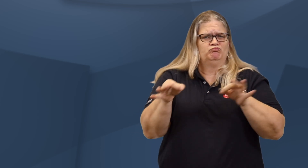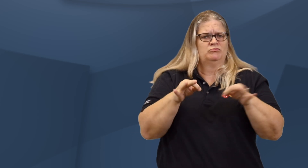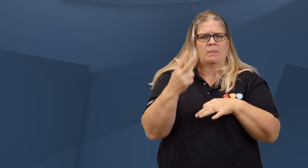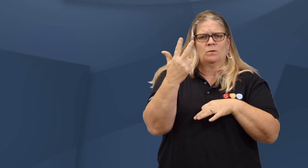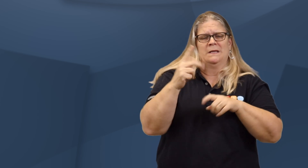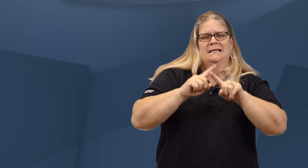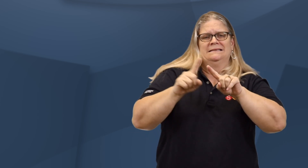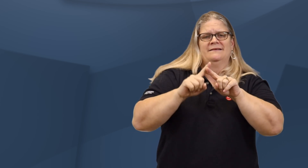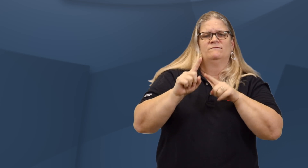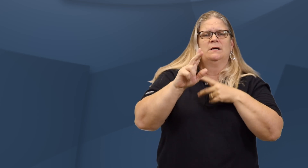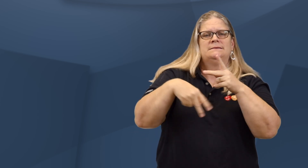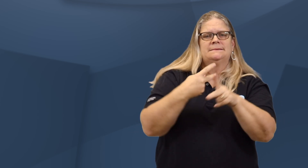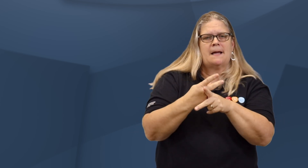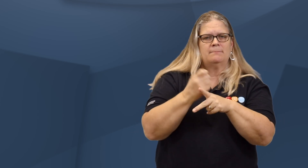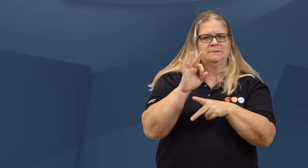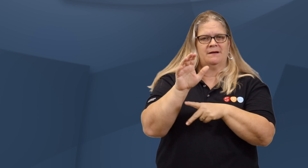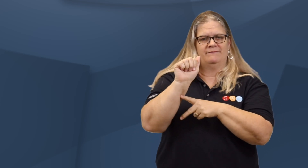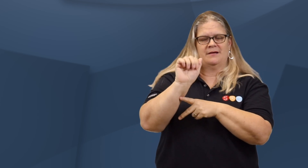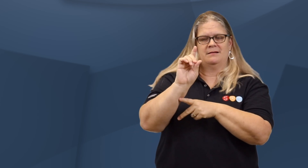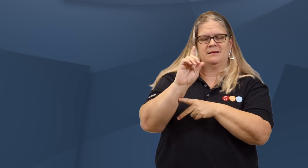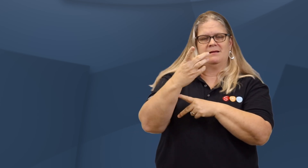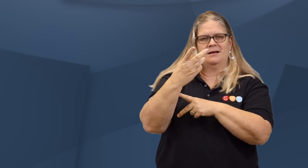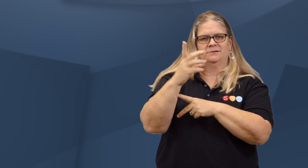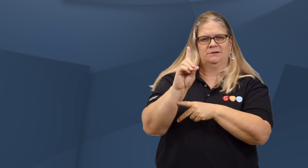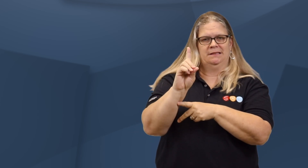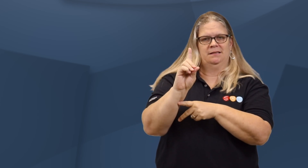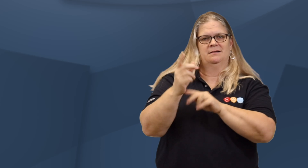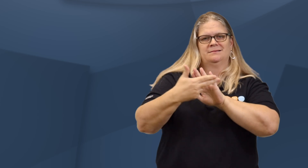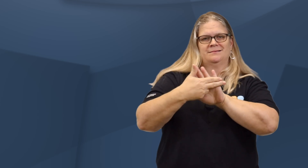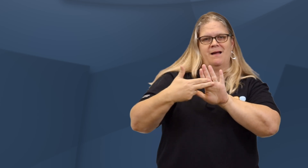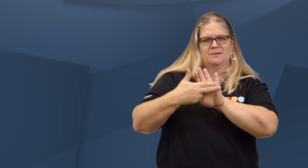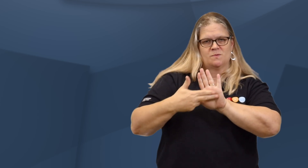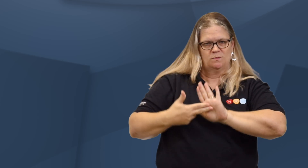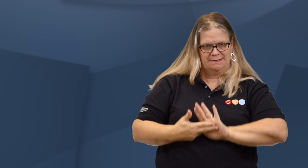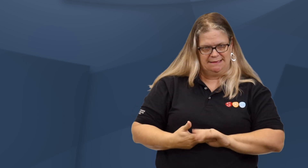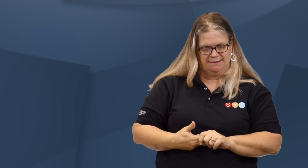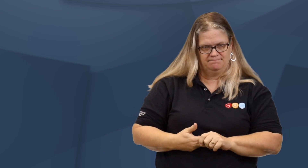to explain the three different types of ADHD diagnoses.